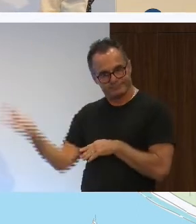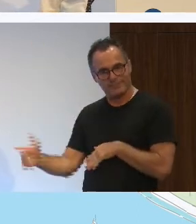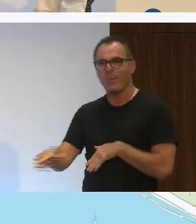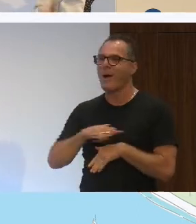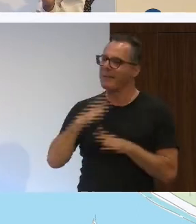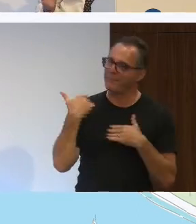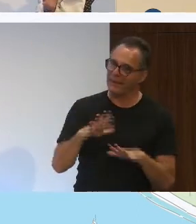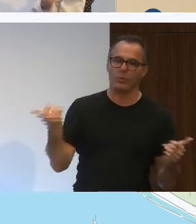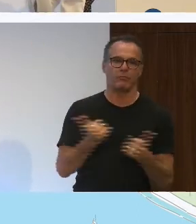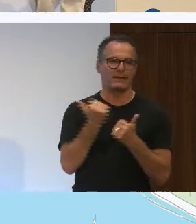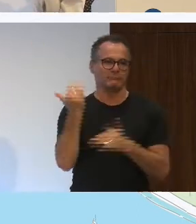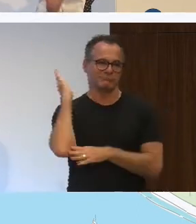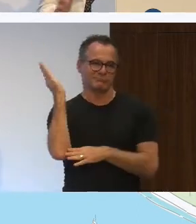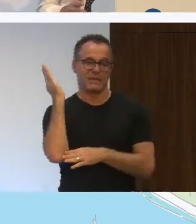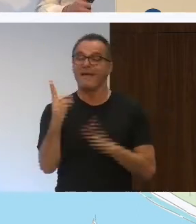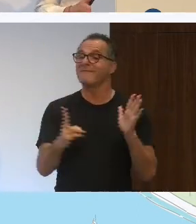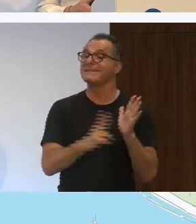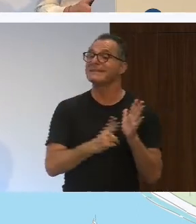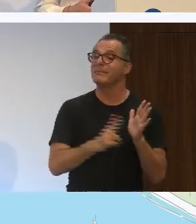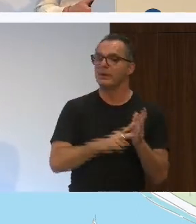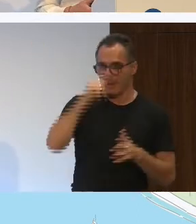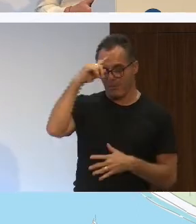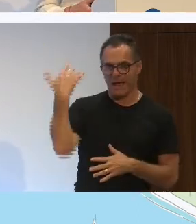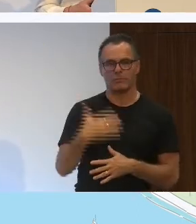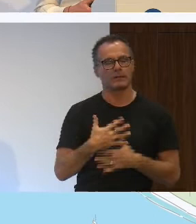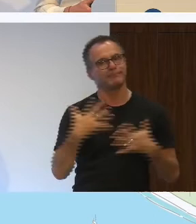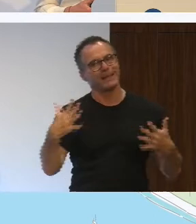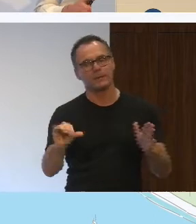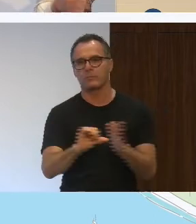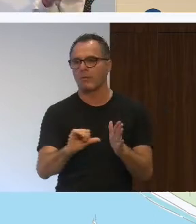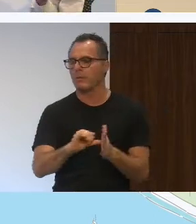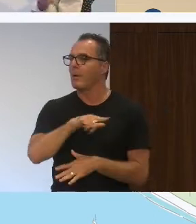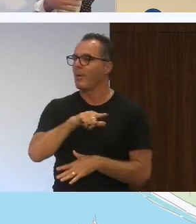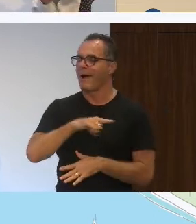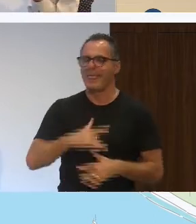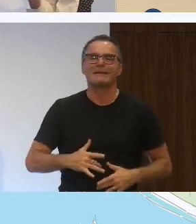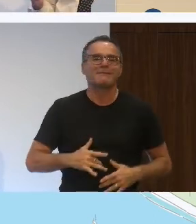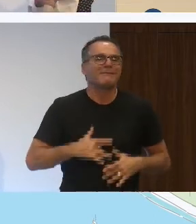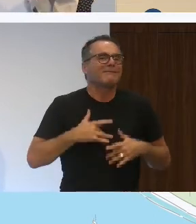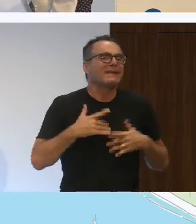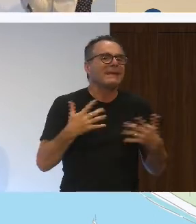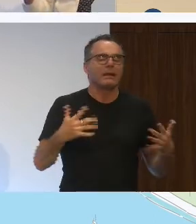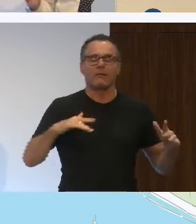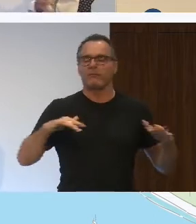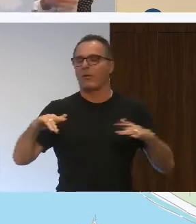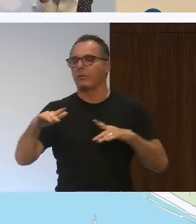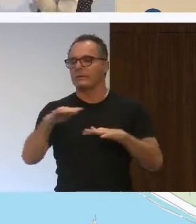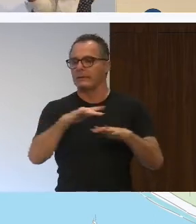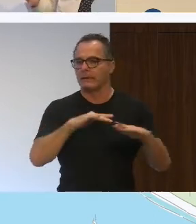But vestibular migraine is a real problem because that feeling of being floaty and slightly sick